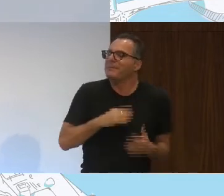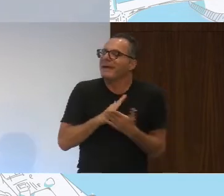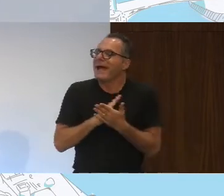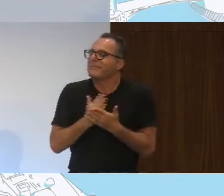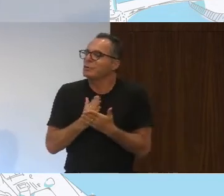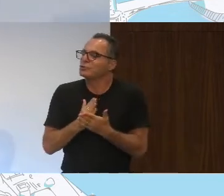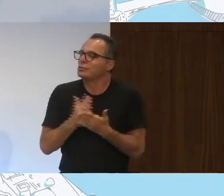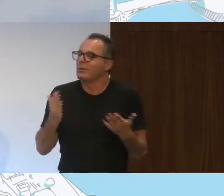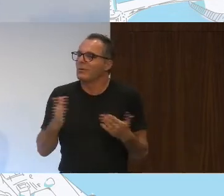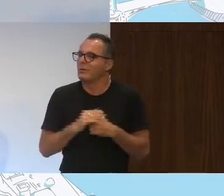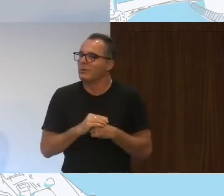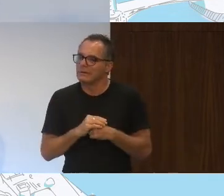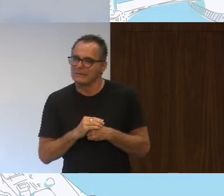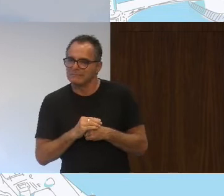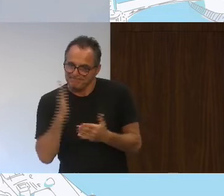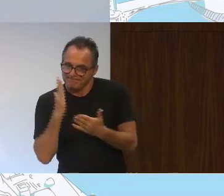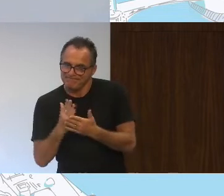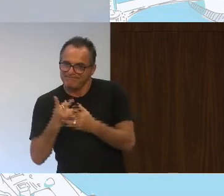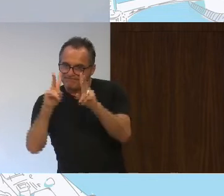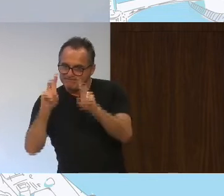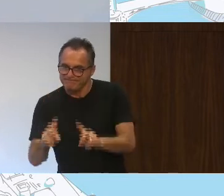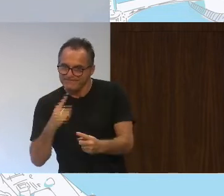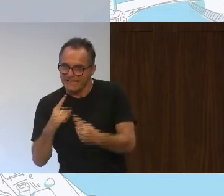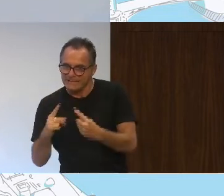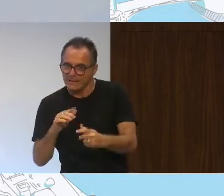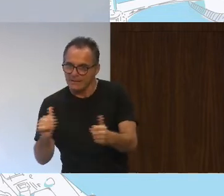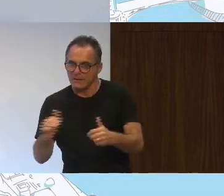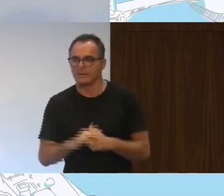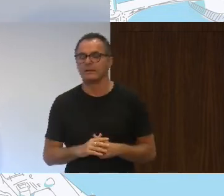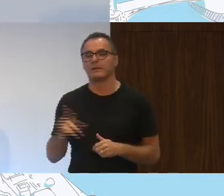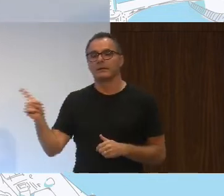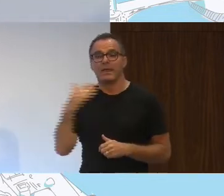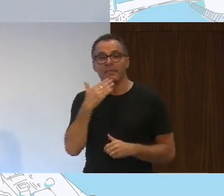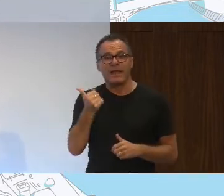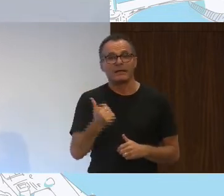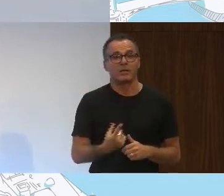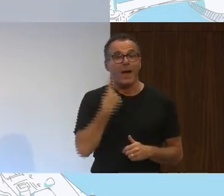the antibody therapy, to be honest. Okay. Thank you. I think that's all the questions